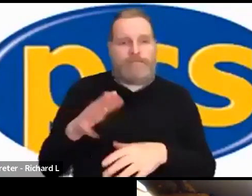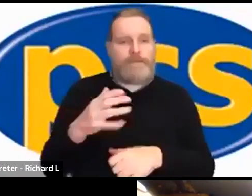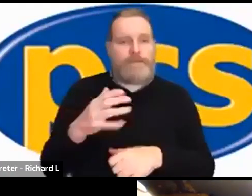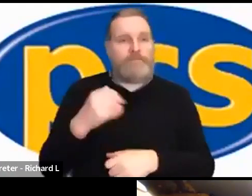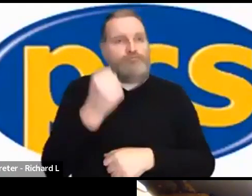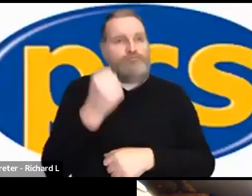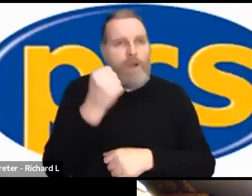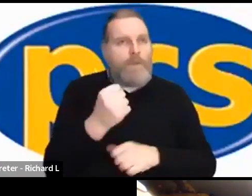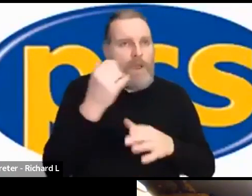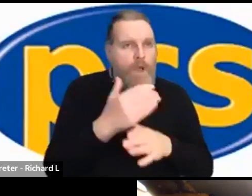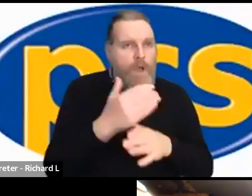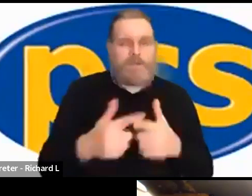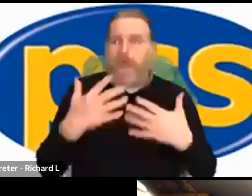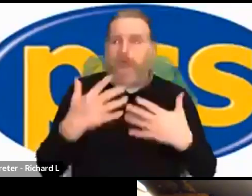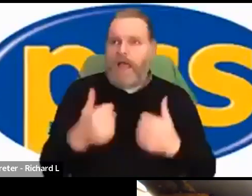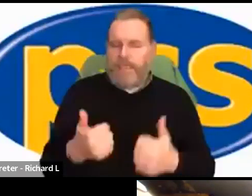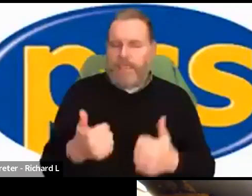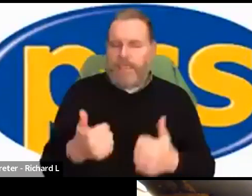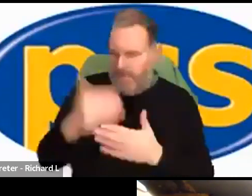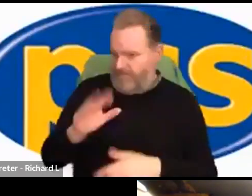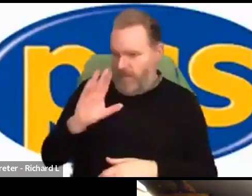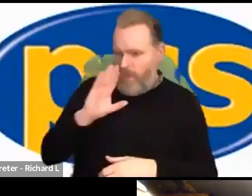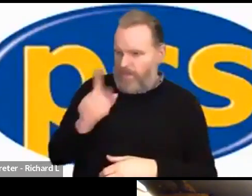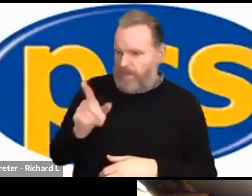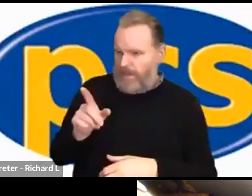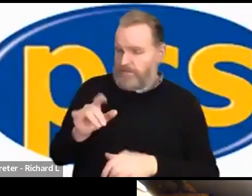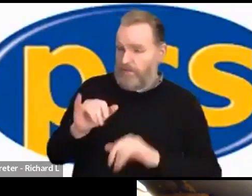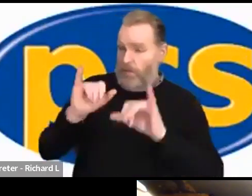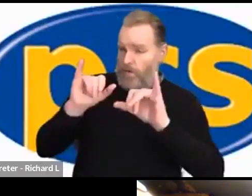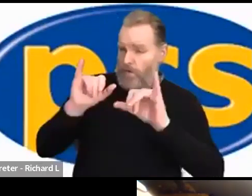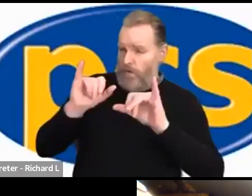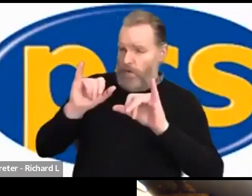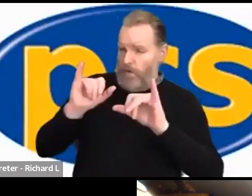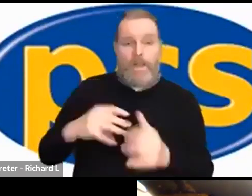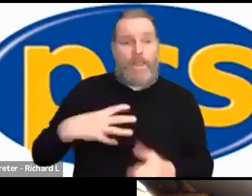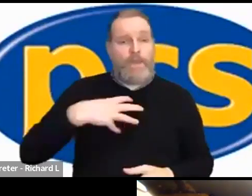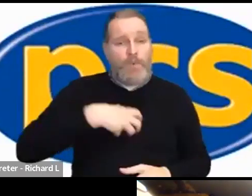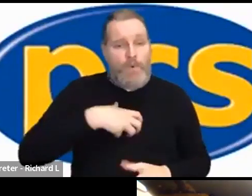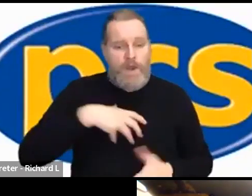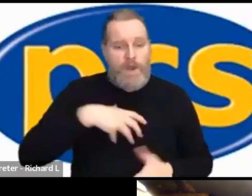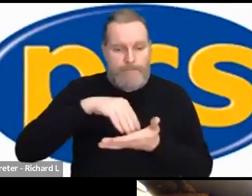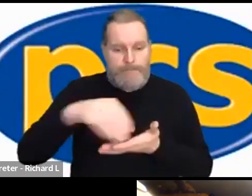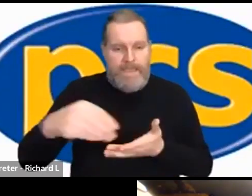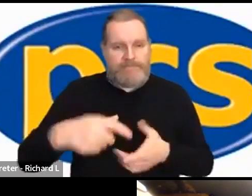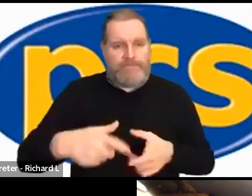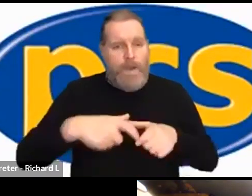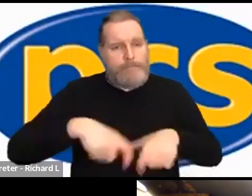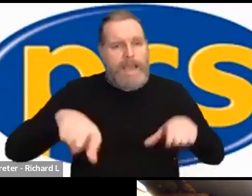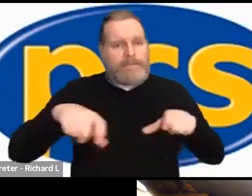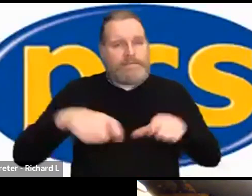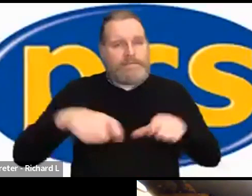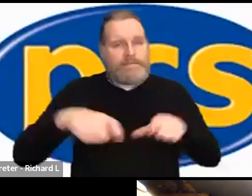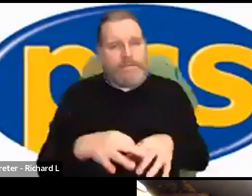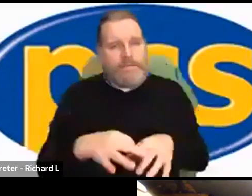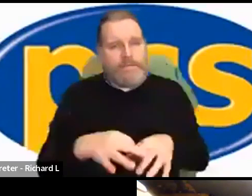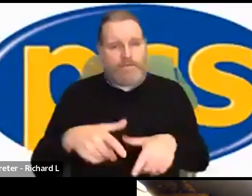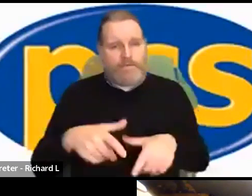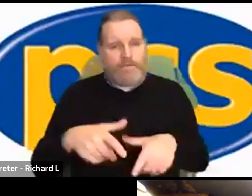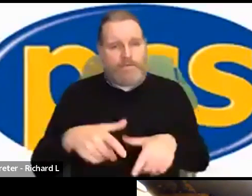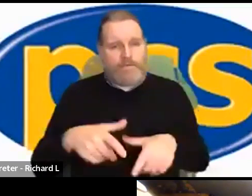picket lines with the railway workers The Health service. I hadn't heard that effect, and and I make and I make that point just because this was an ordinary member. Telling